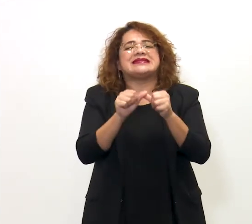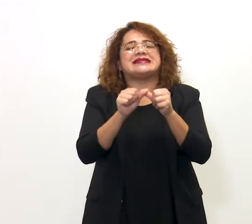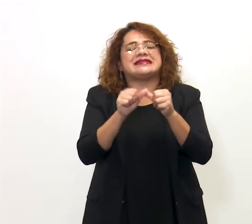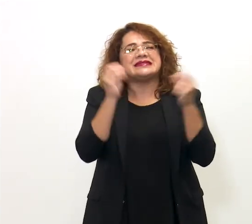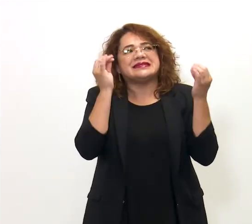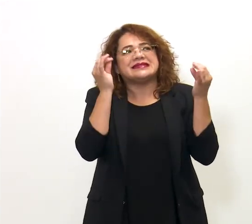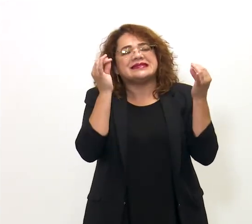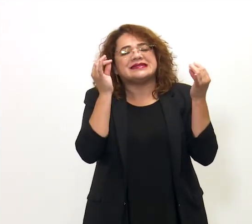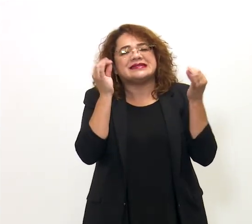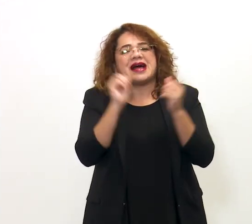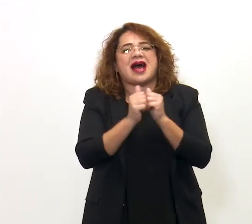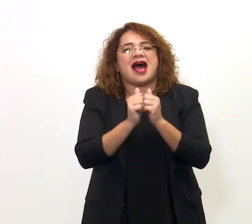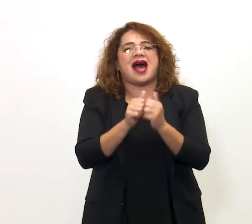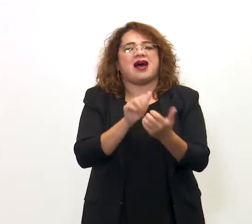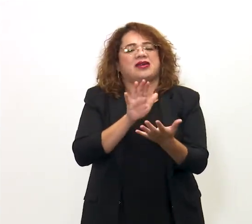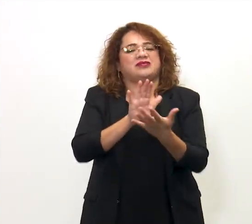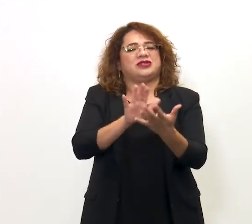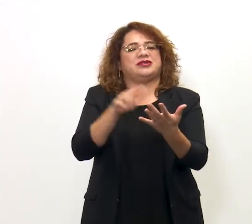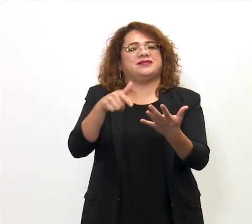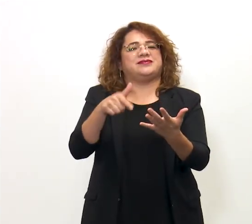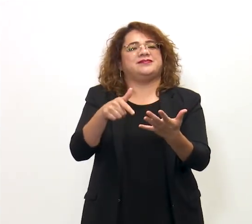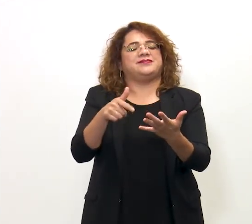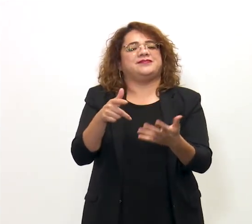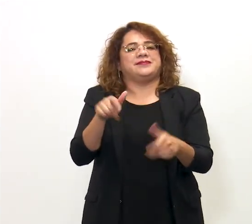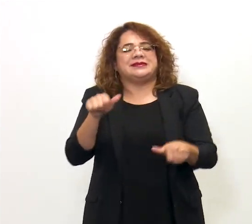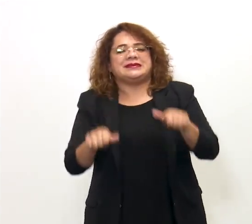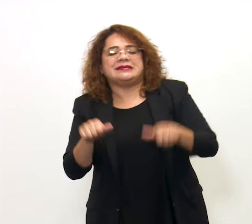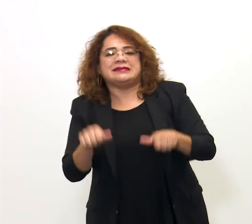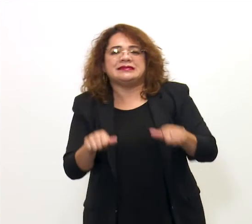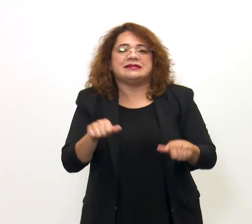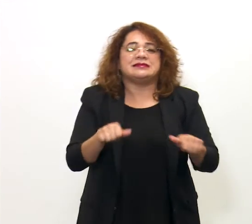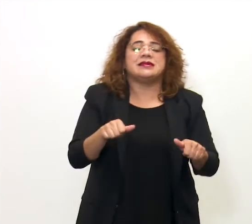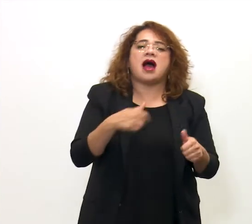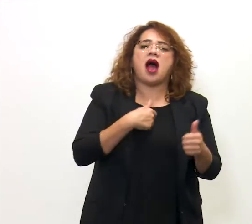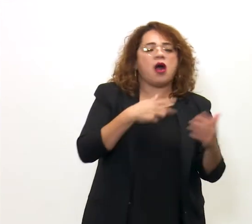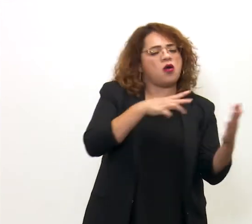that I'm asking like all the other mayors and I'm reading a lot about and I'm actually just